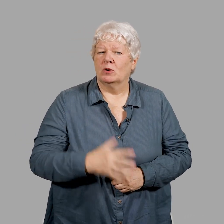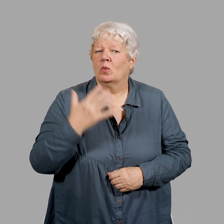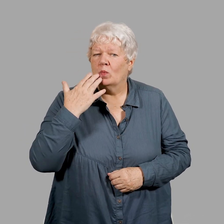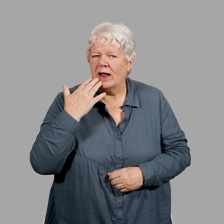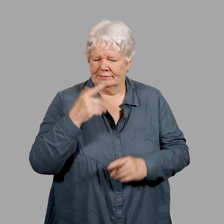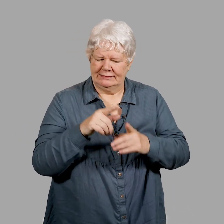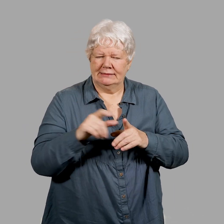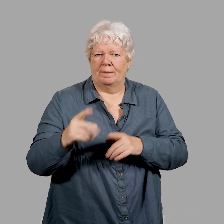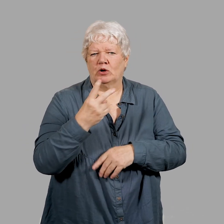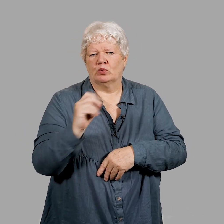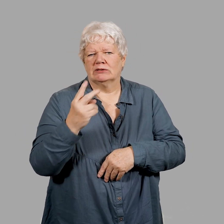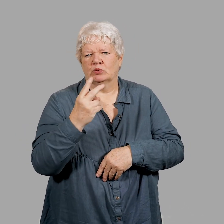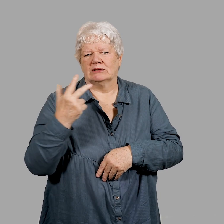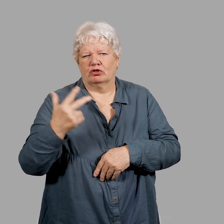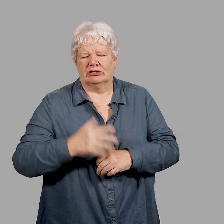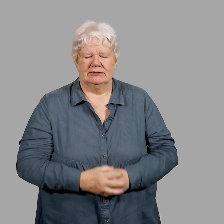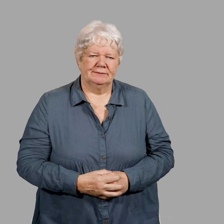Date: December 2023